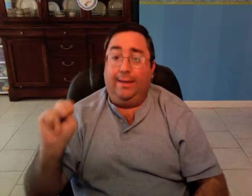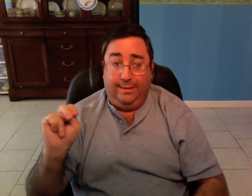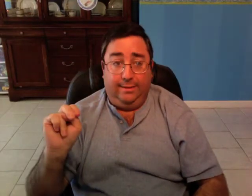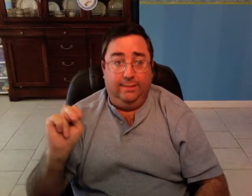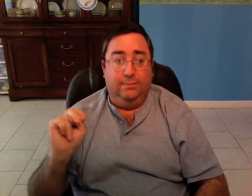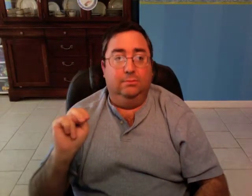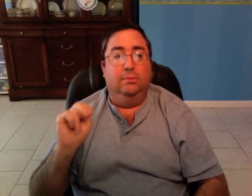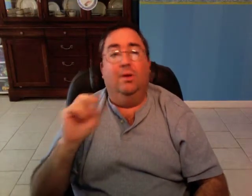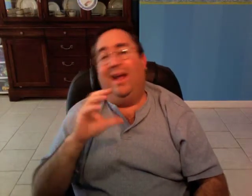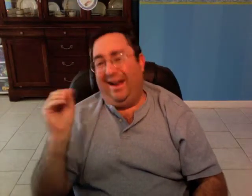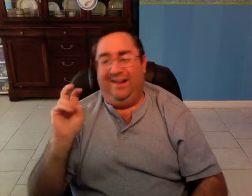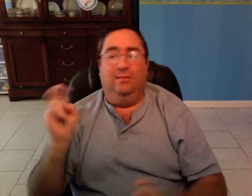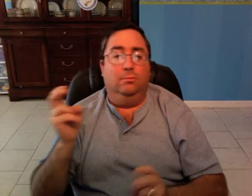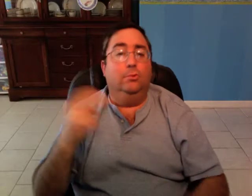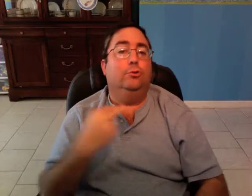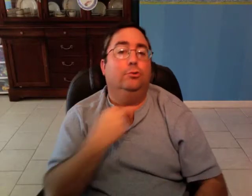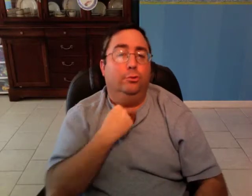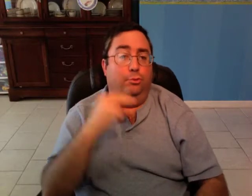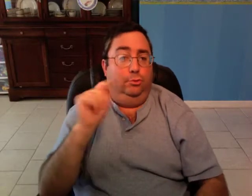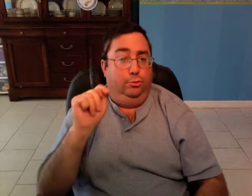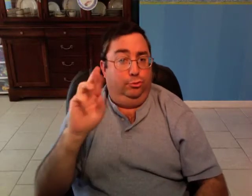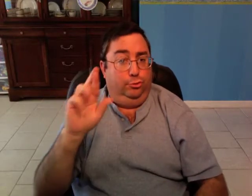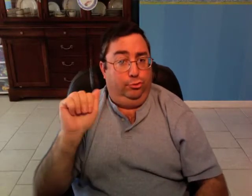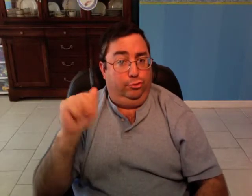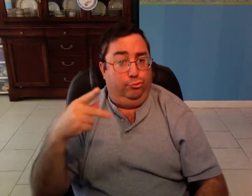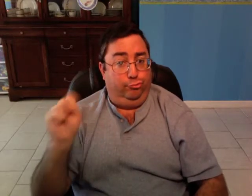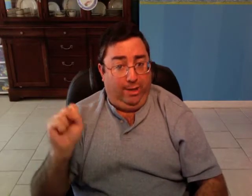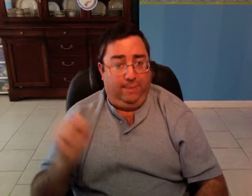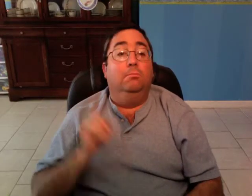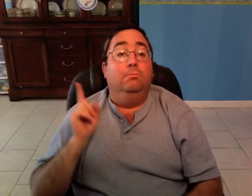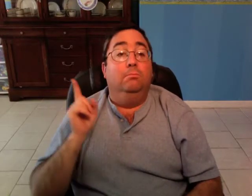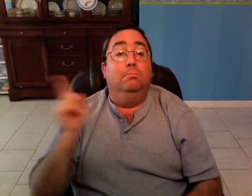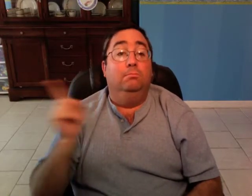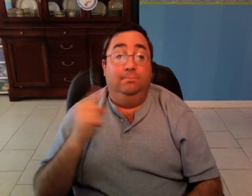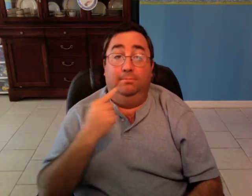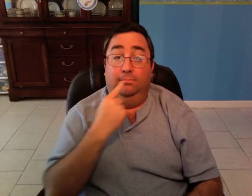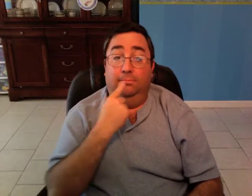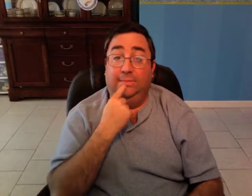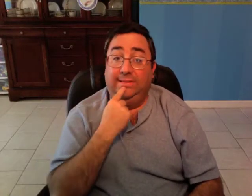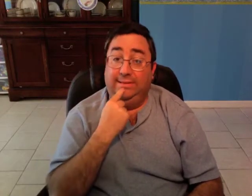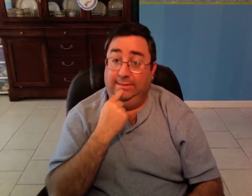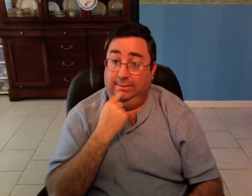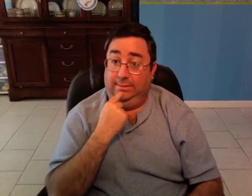and "cultural traps". He says: